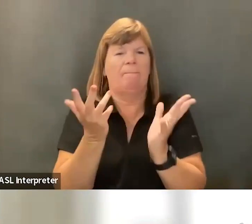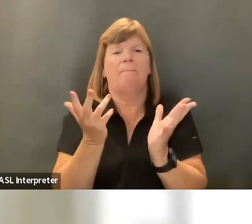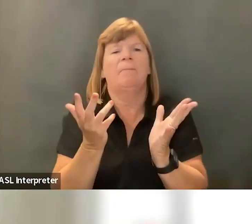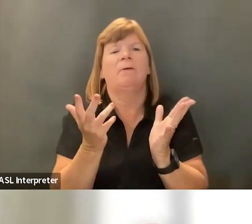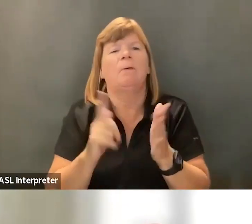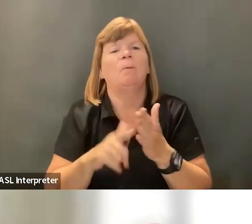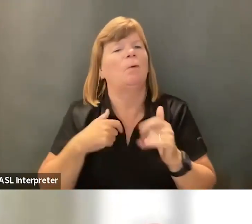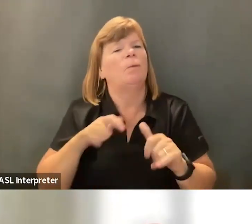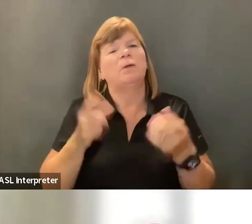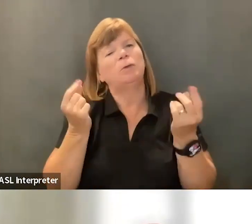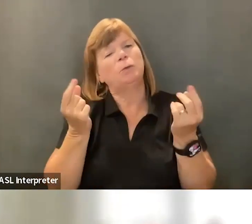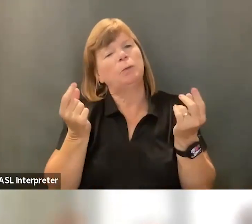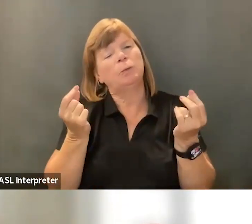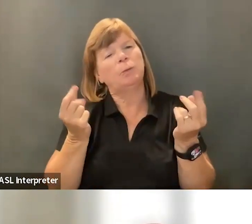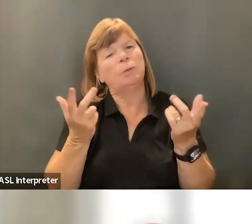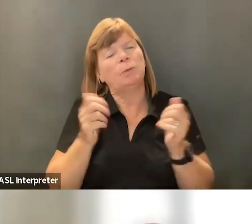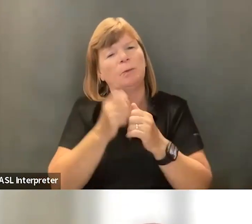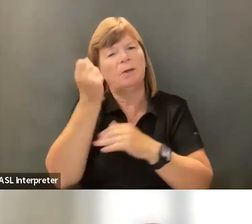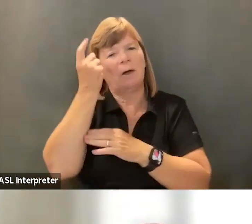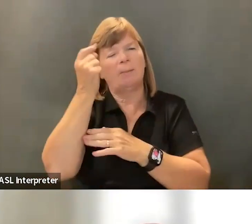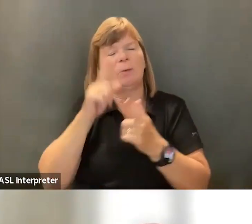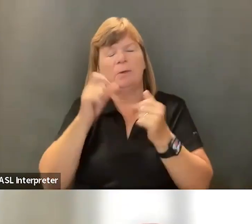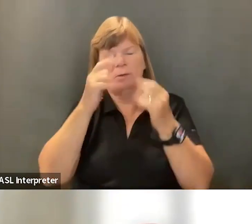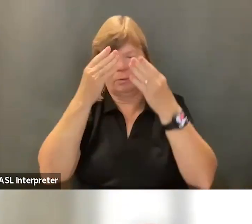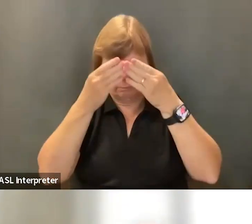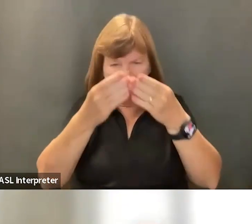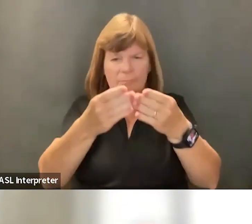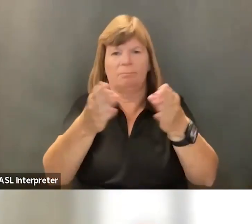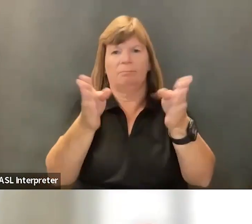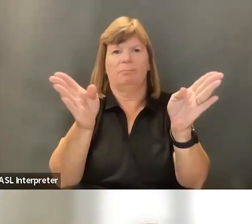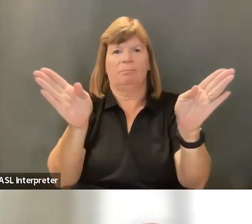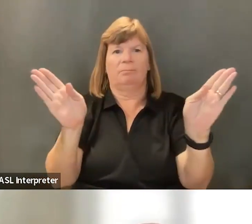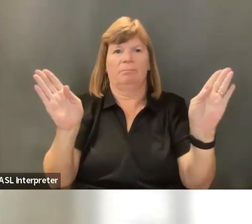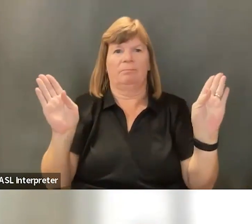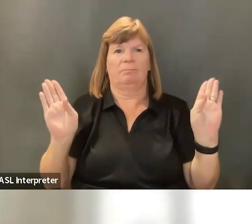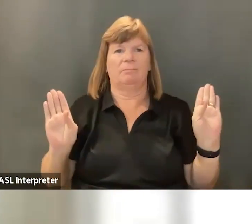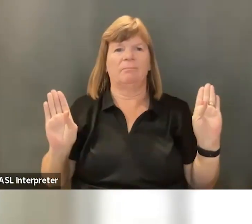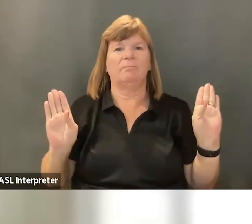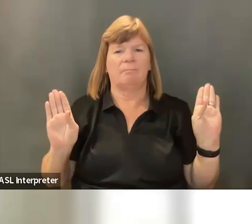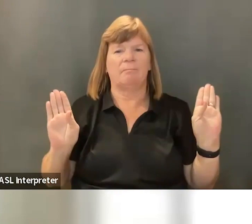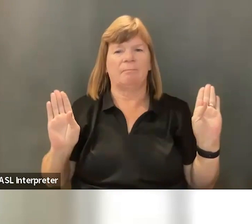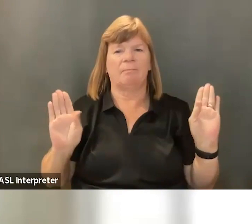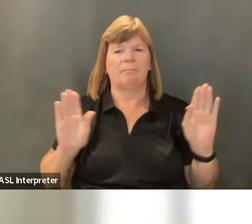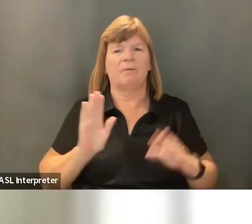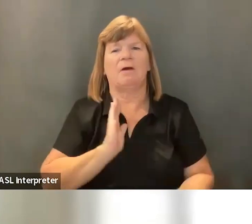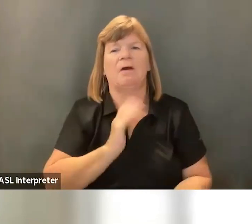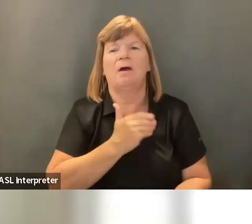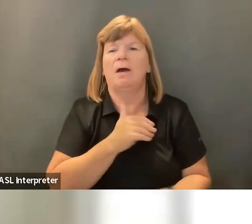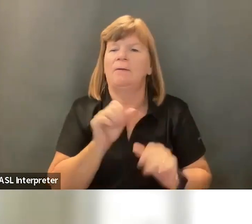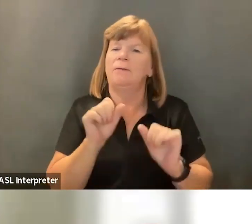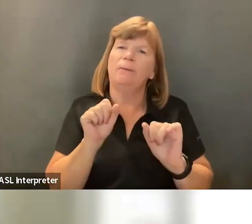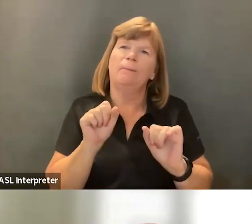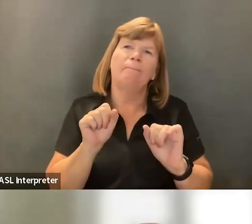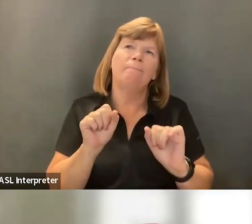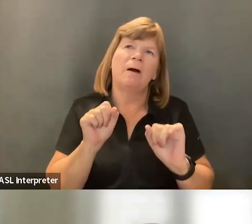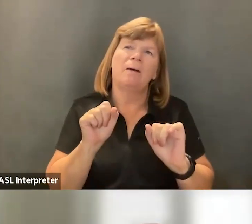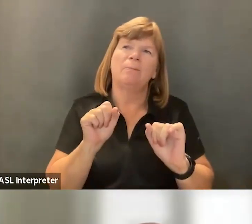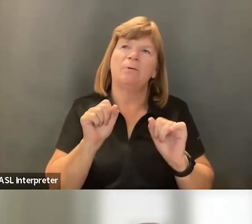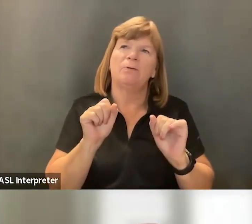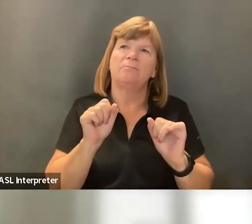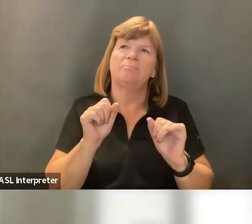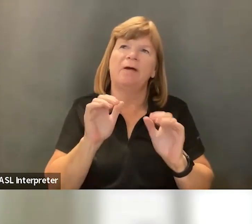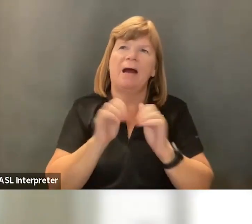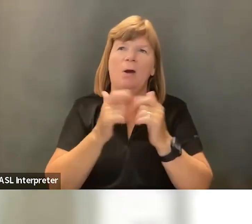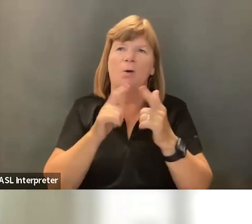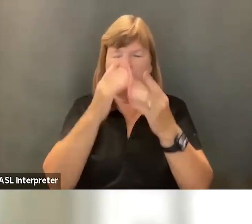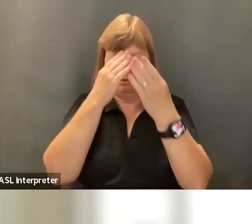to do about comprehension is expand our our possible uh uh thinking about how do you how